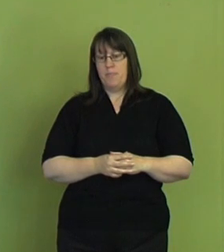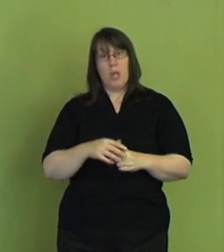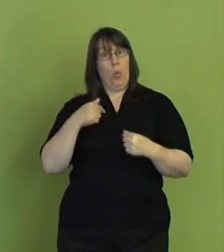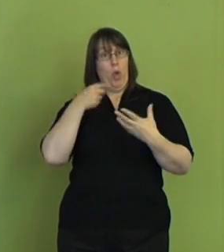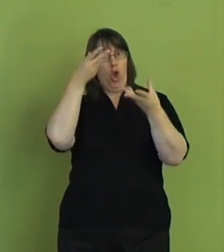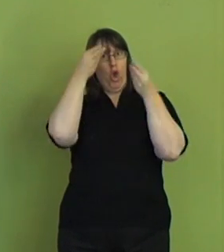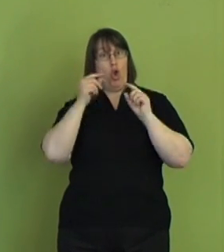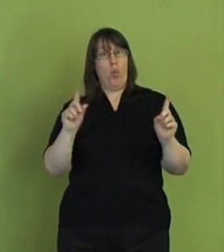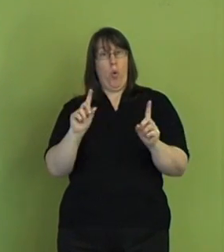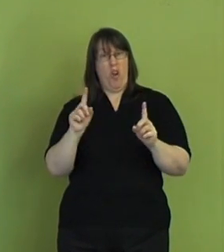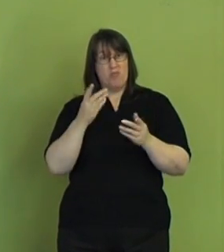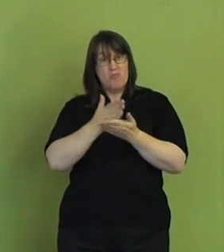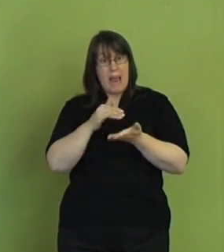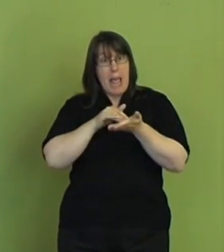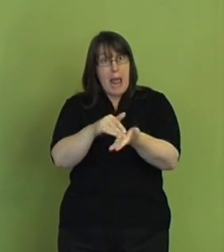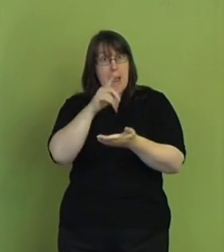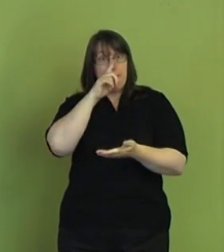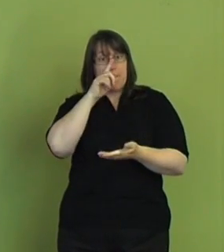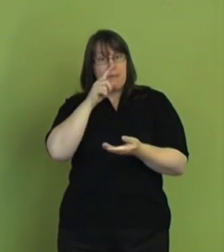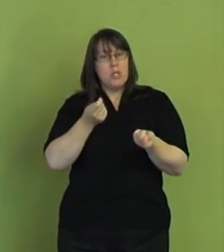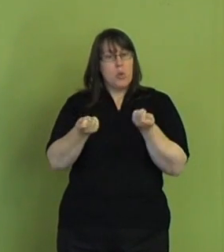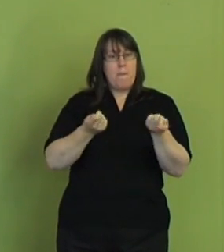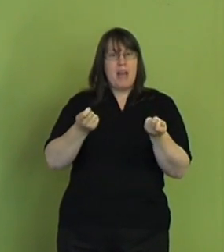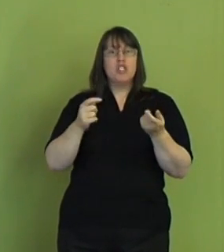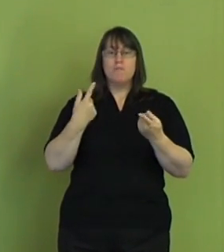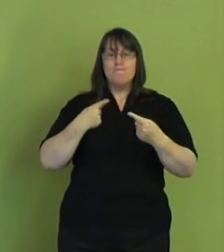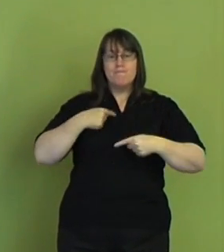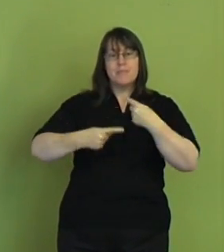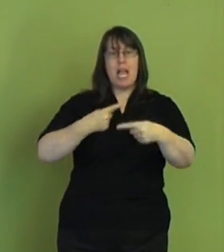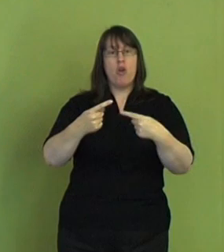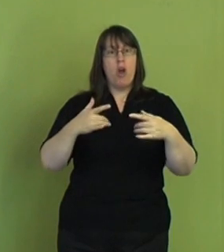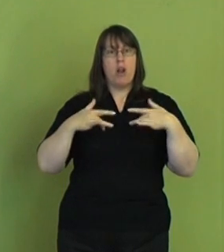that doesn't help people to manage and learn to live with the loss that they've suffered.